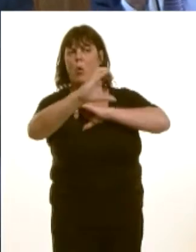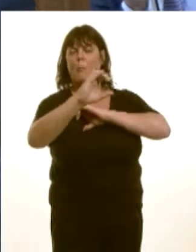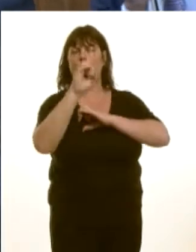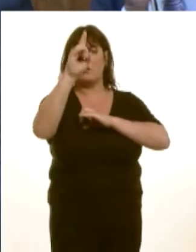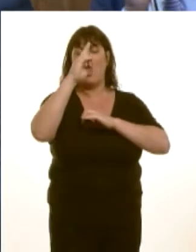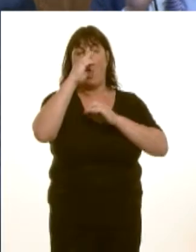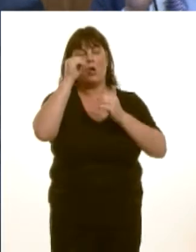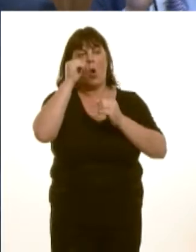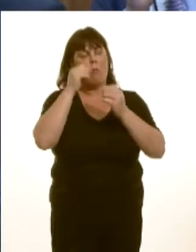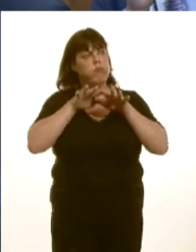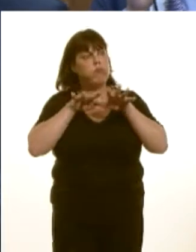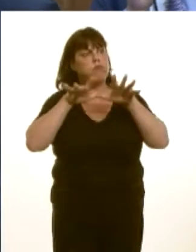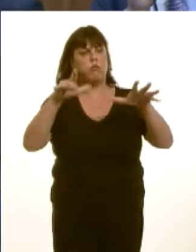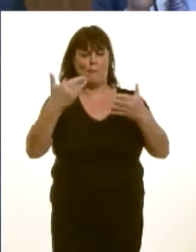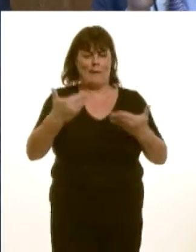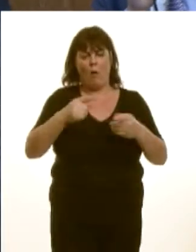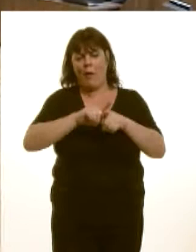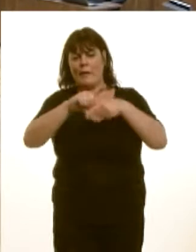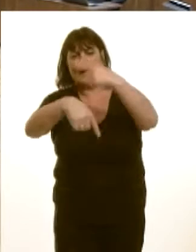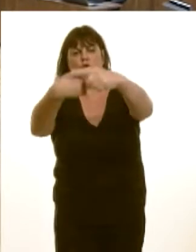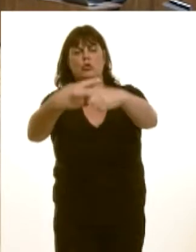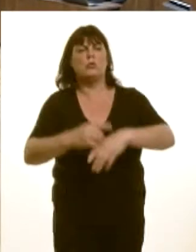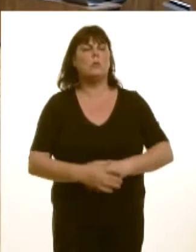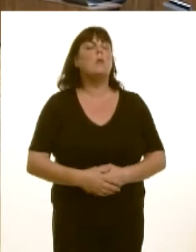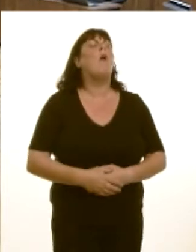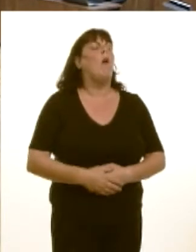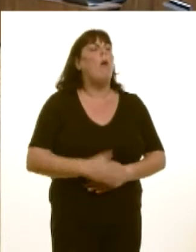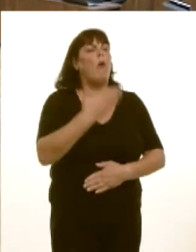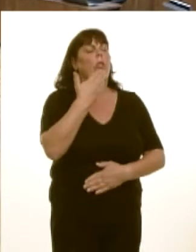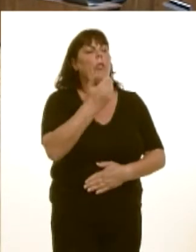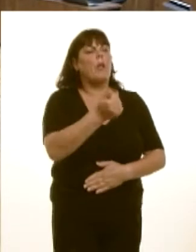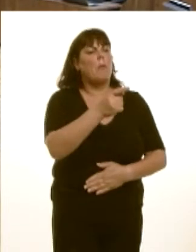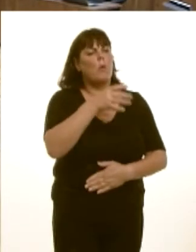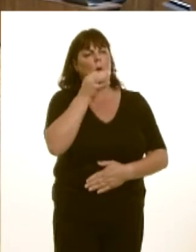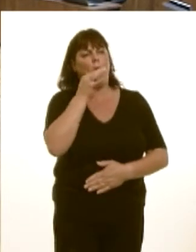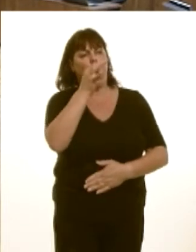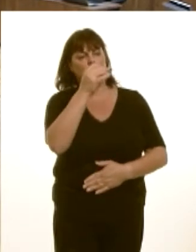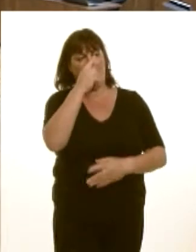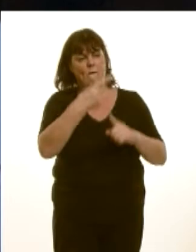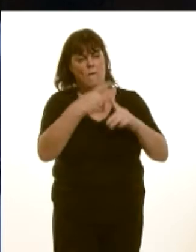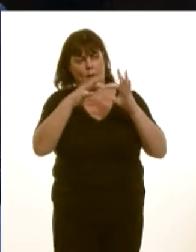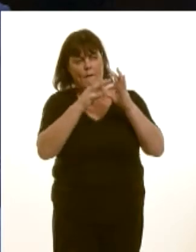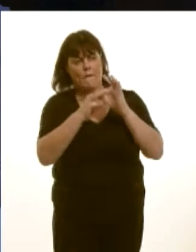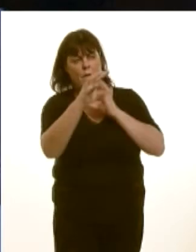Janet Finch-Saunders: Thank you. However, as regards the superfast broadband roll-out and the significant investment therein,